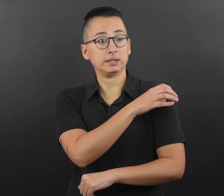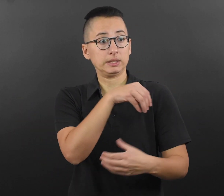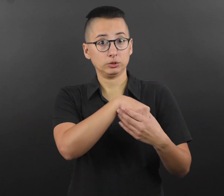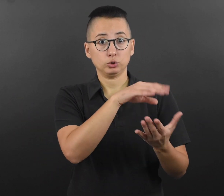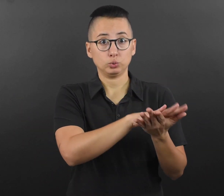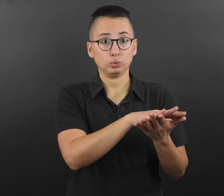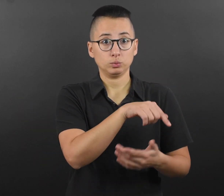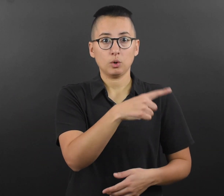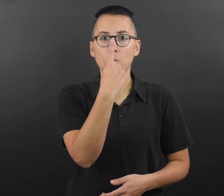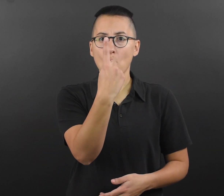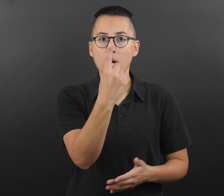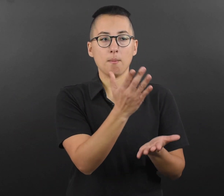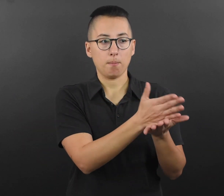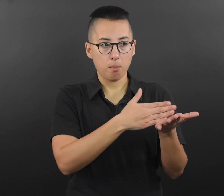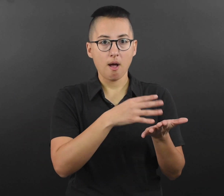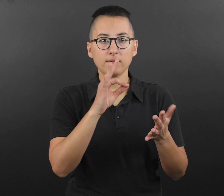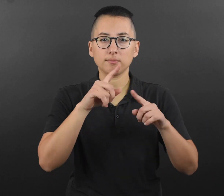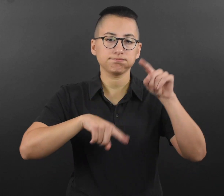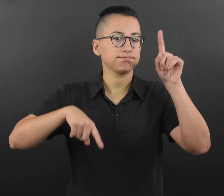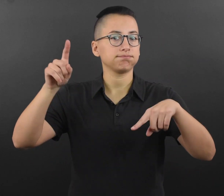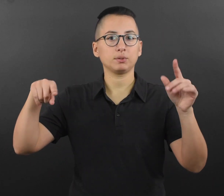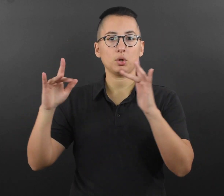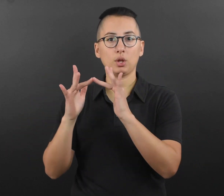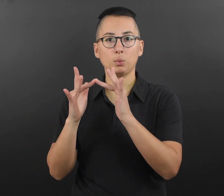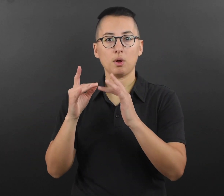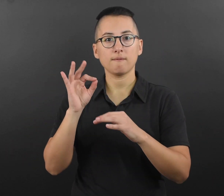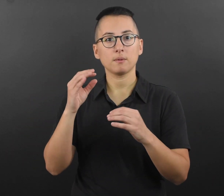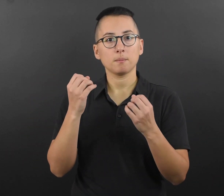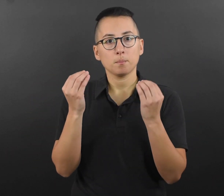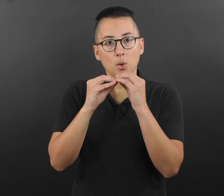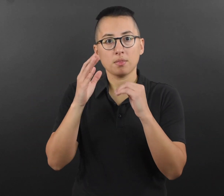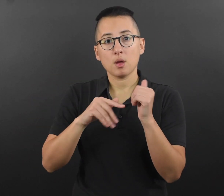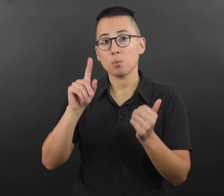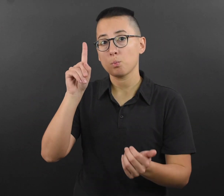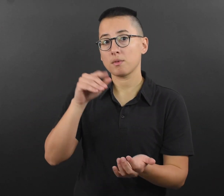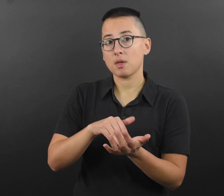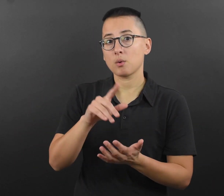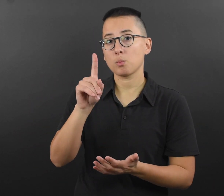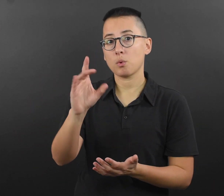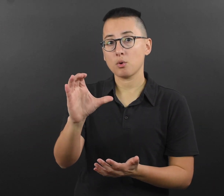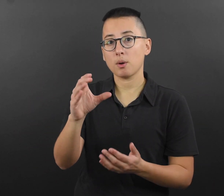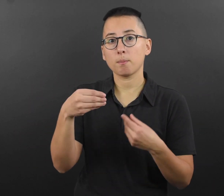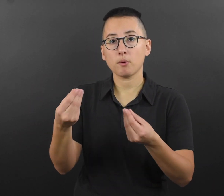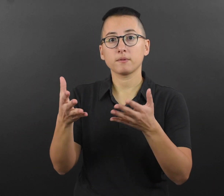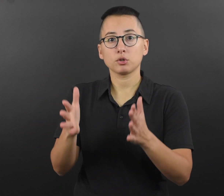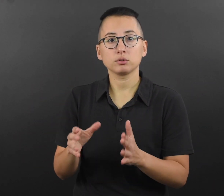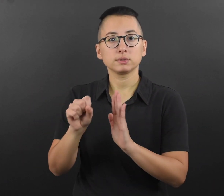The in-school clinics are one component of a diverse network of more than 1,100 providers